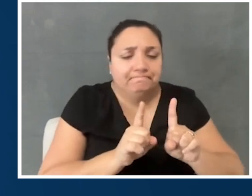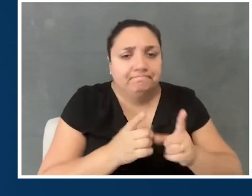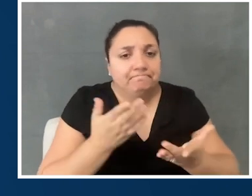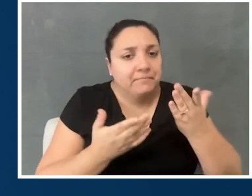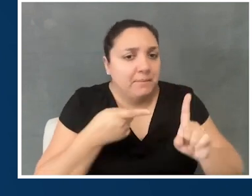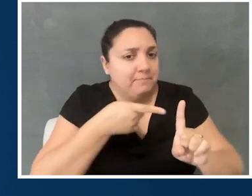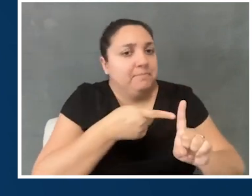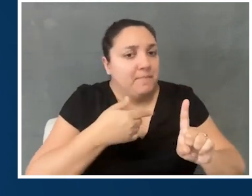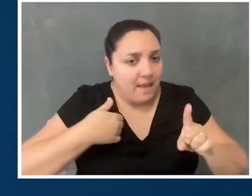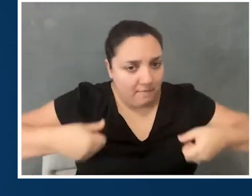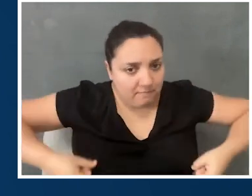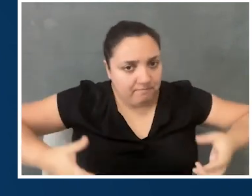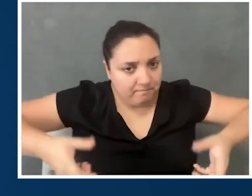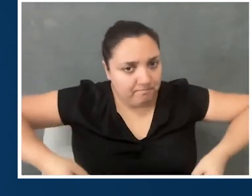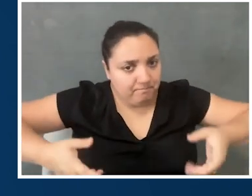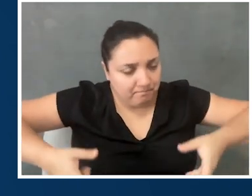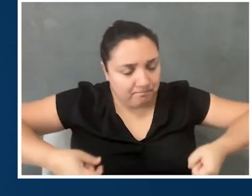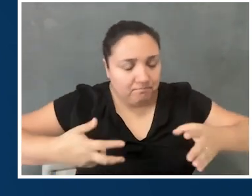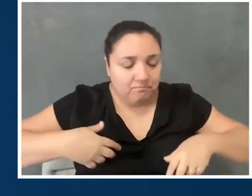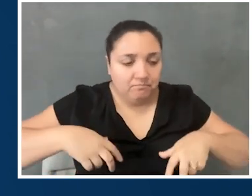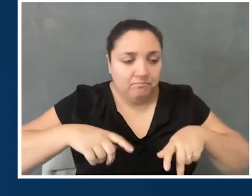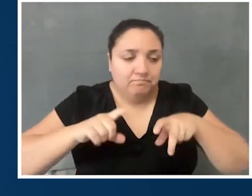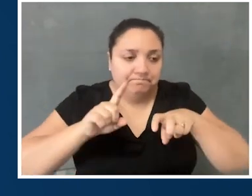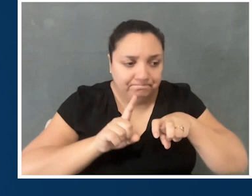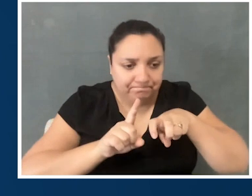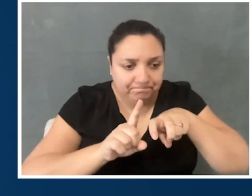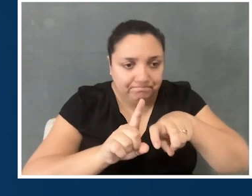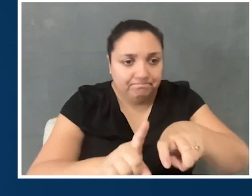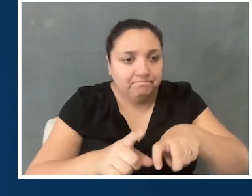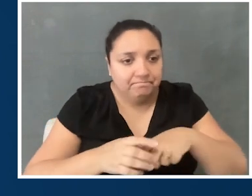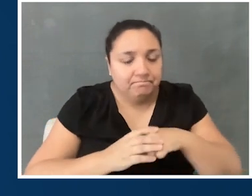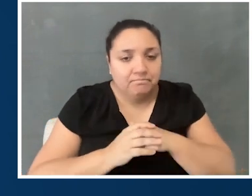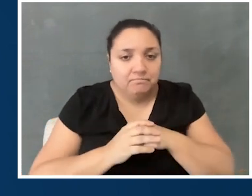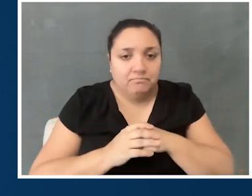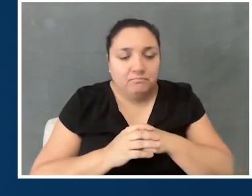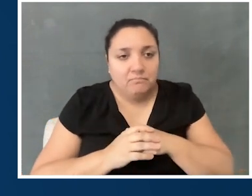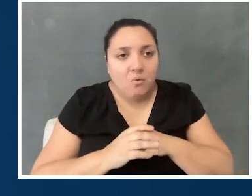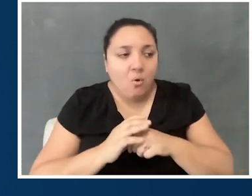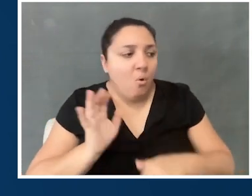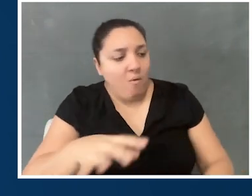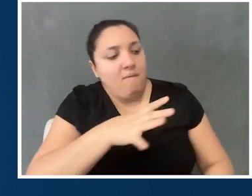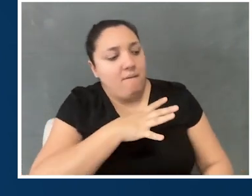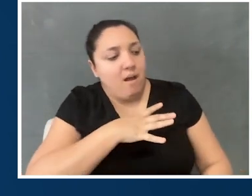or a mobility device in the street, and there's this idea that it's their choice to go into the street when really